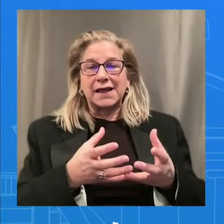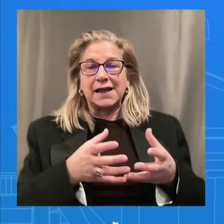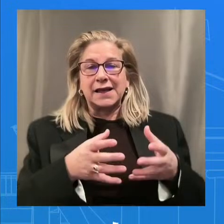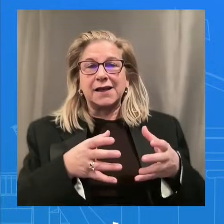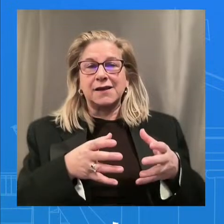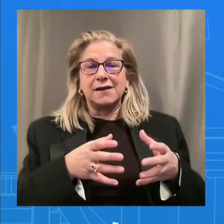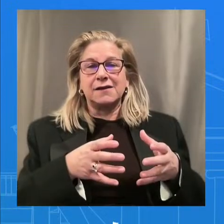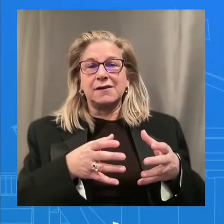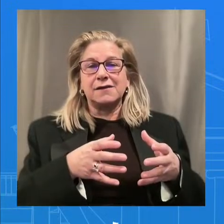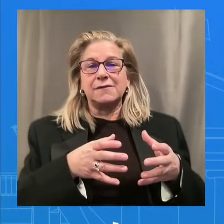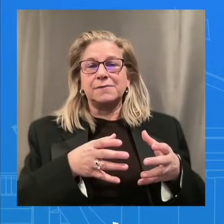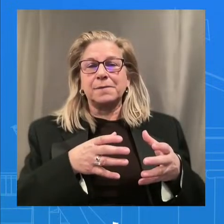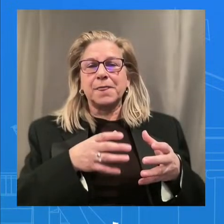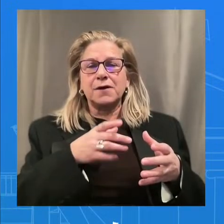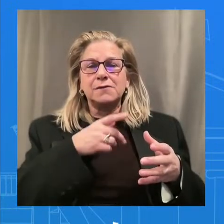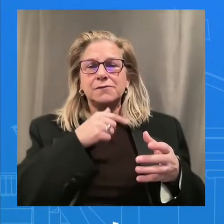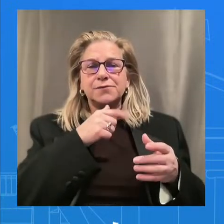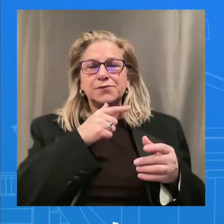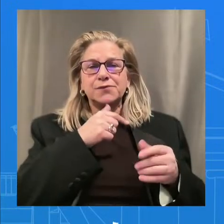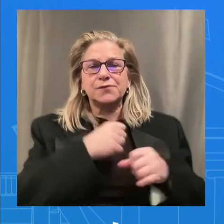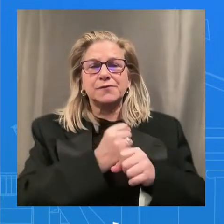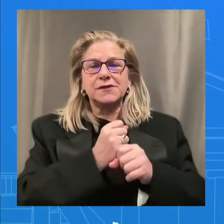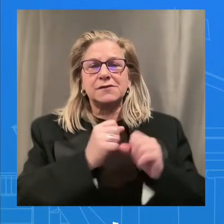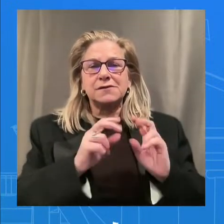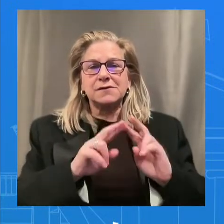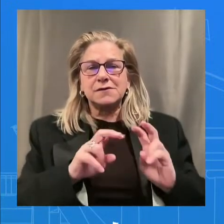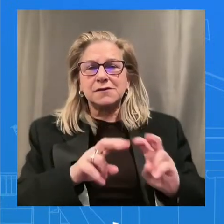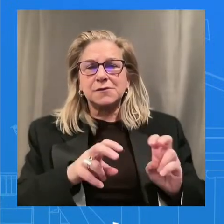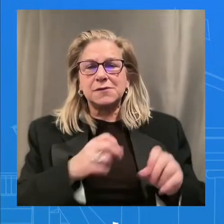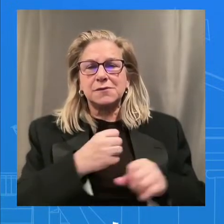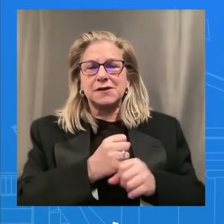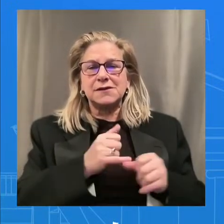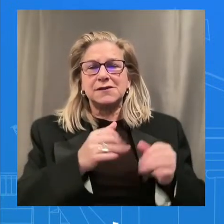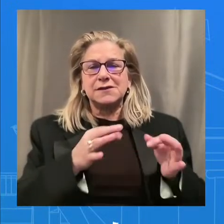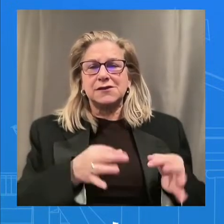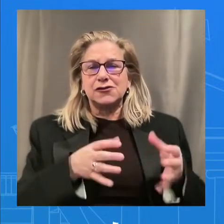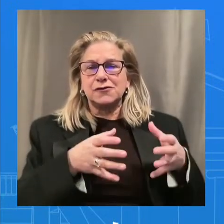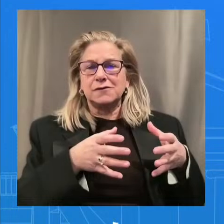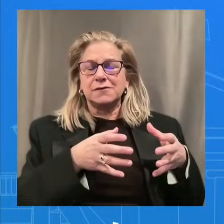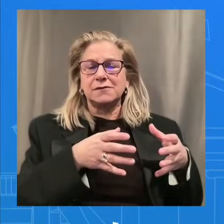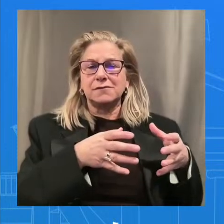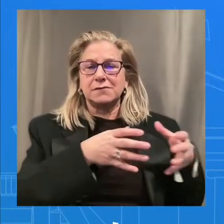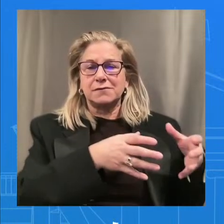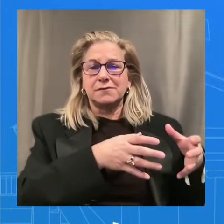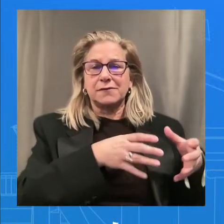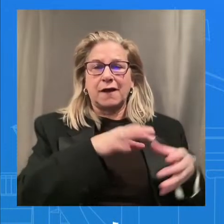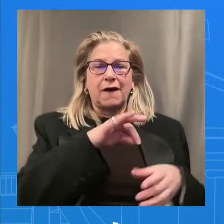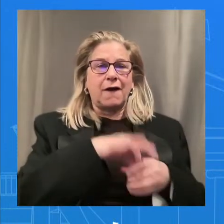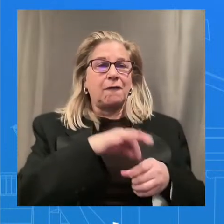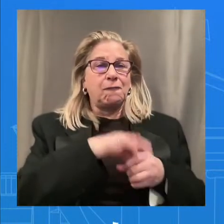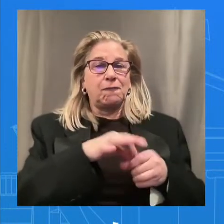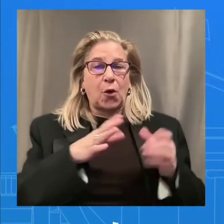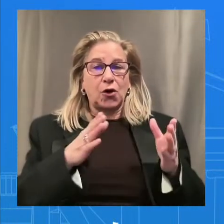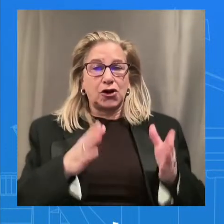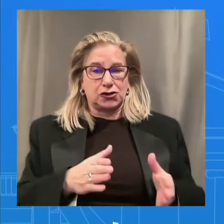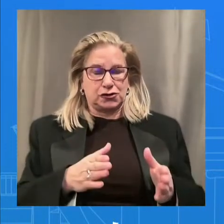Obviously, voters will decide. That is not something for me to decide. I could say right now, in this moment, in this room --